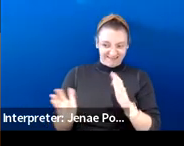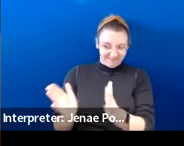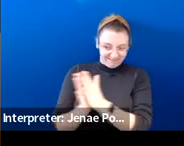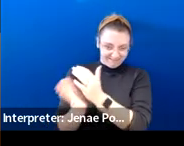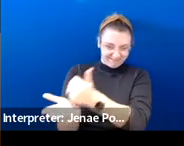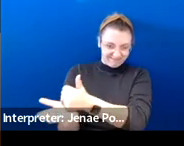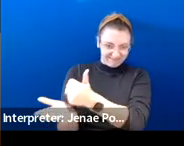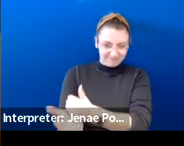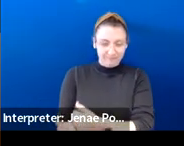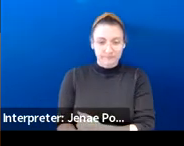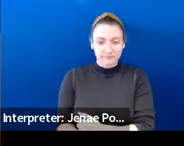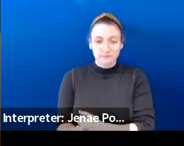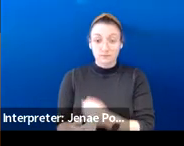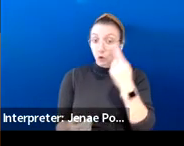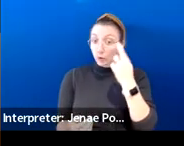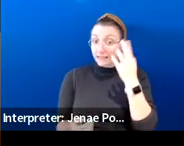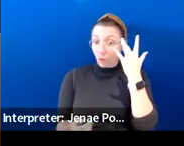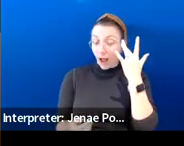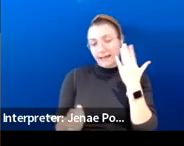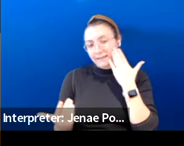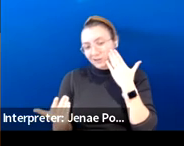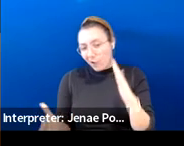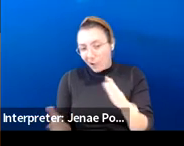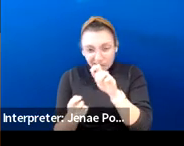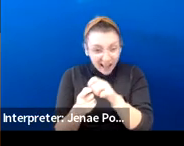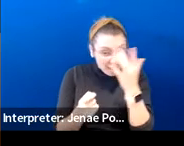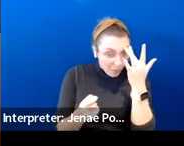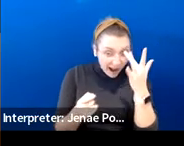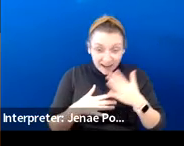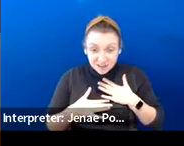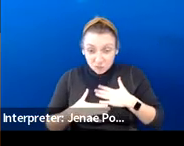The causes are unknown exactly what causes depression, but a variety of factors can contribute to this